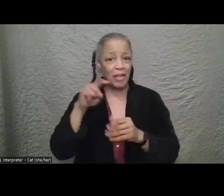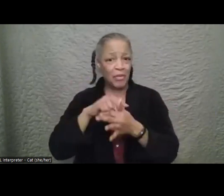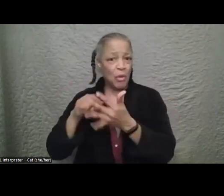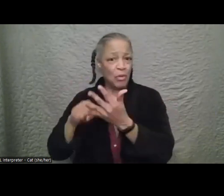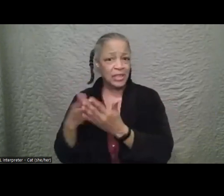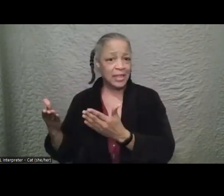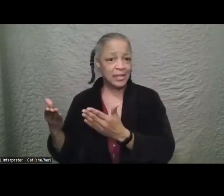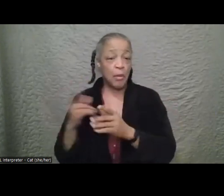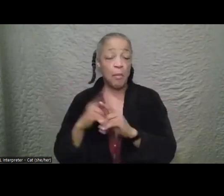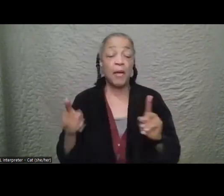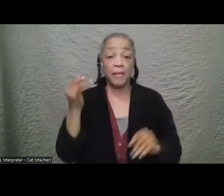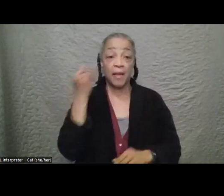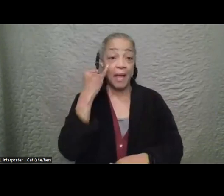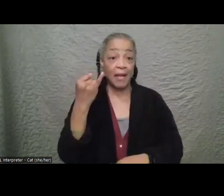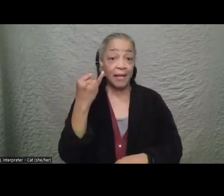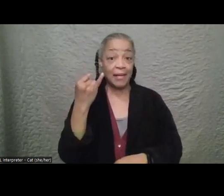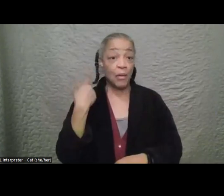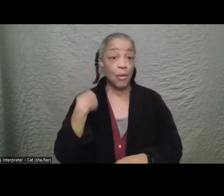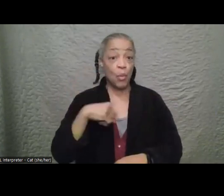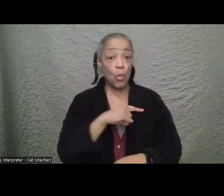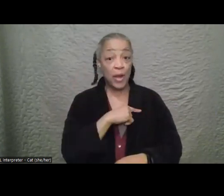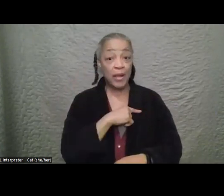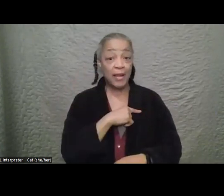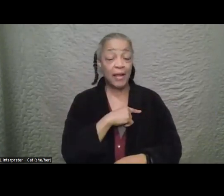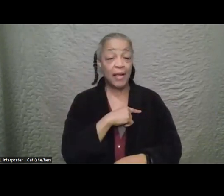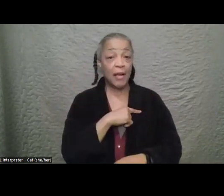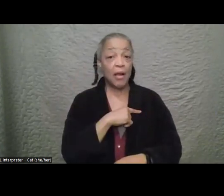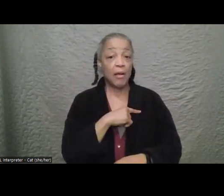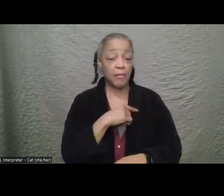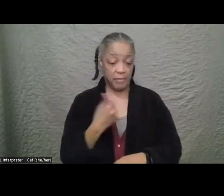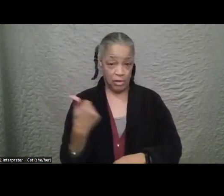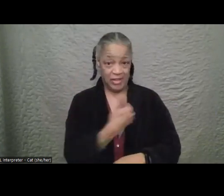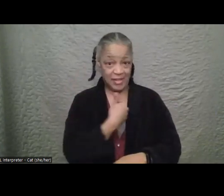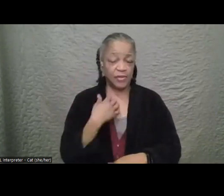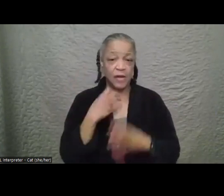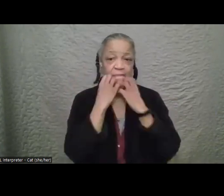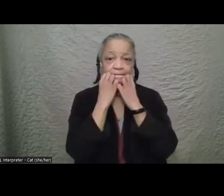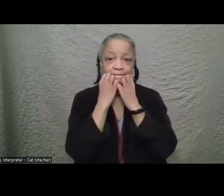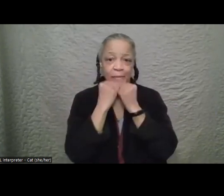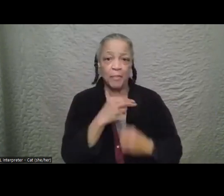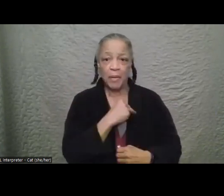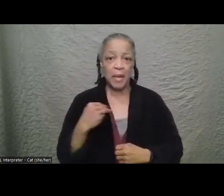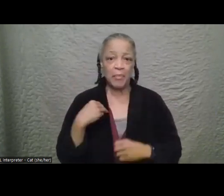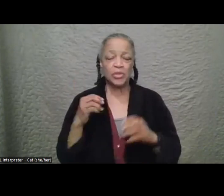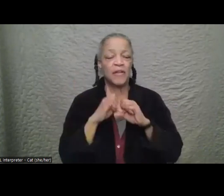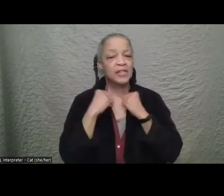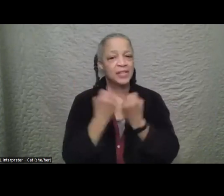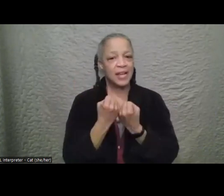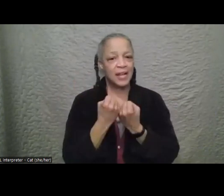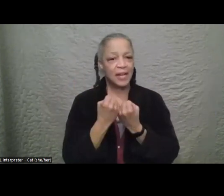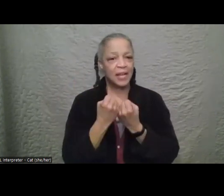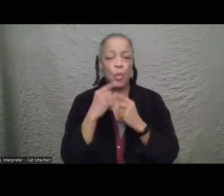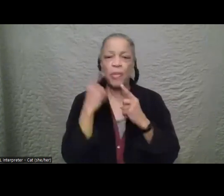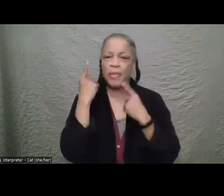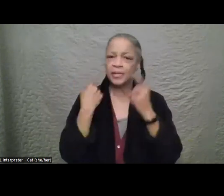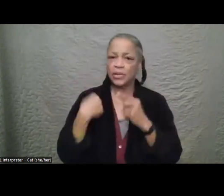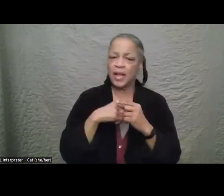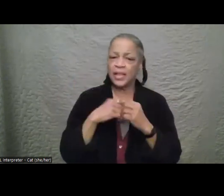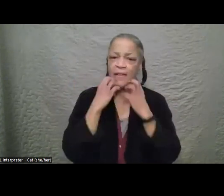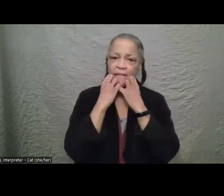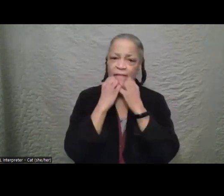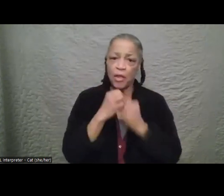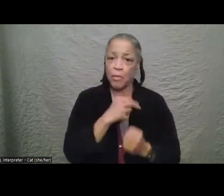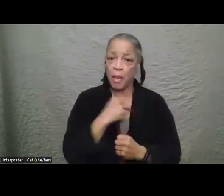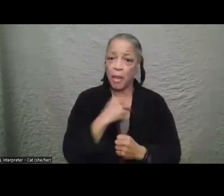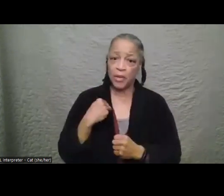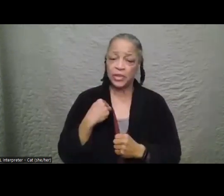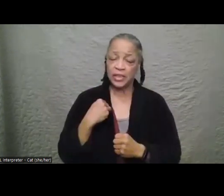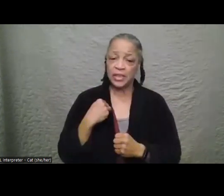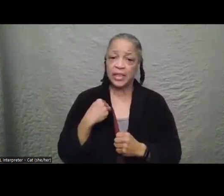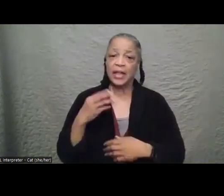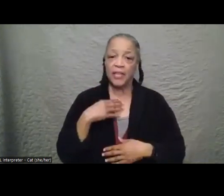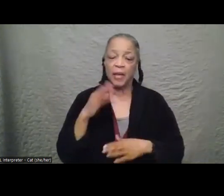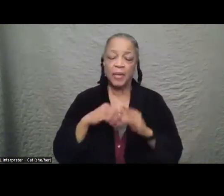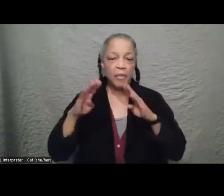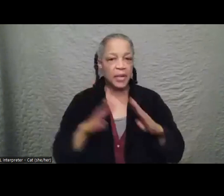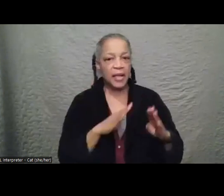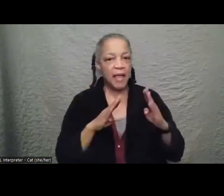When we are considered valued members , we are treated in that way.